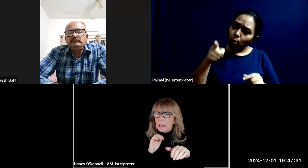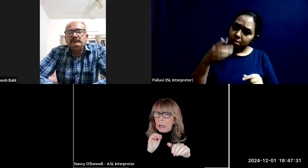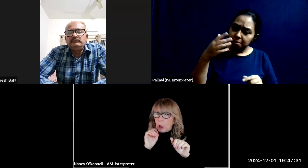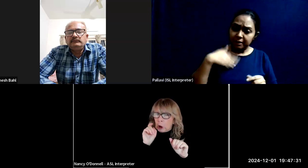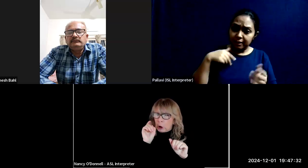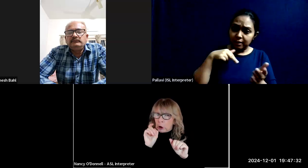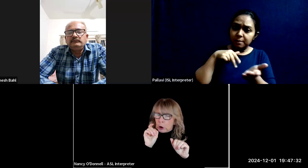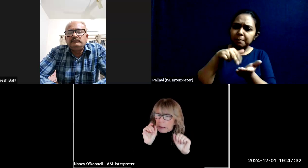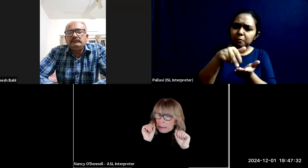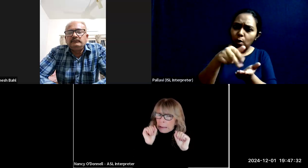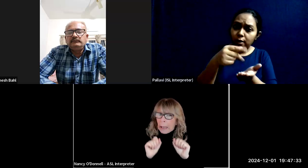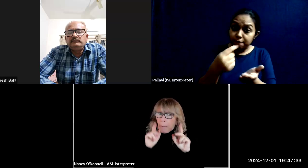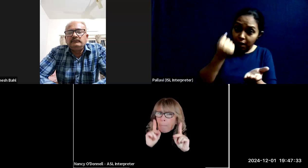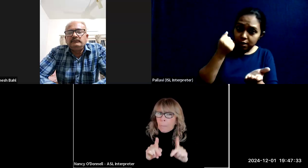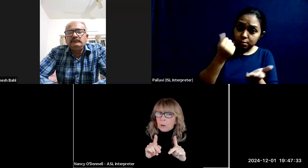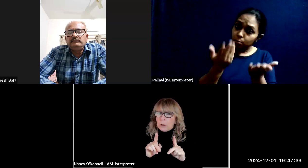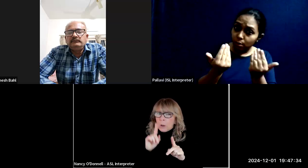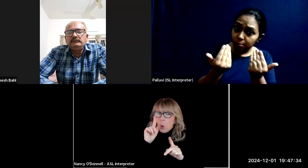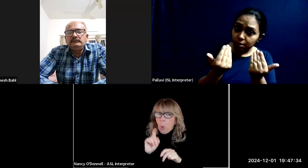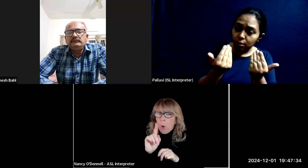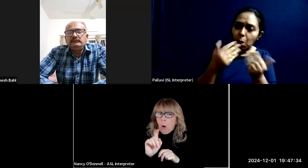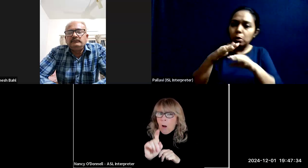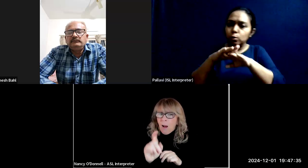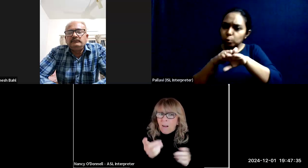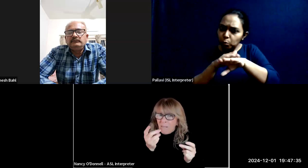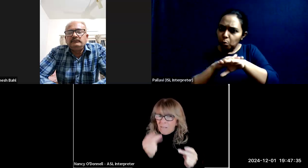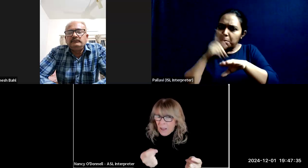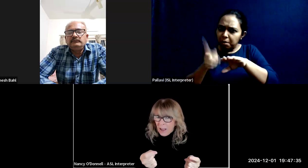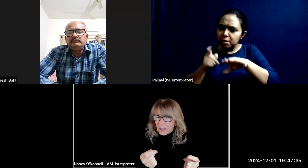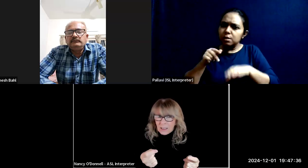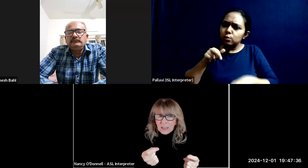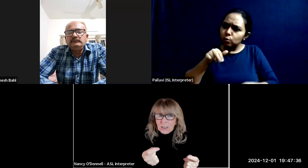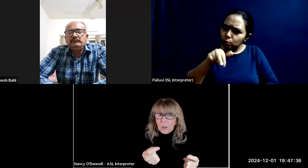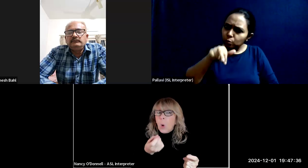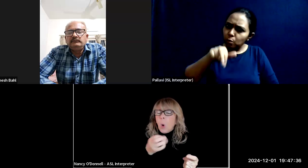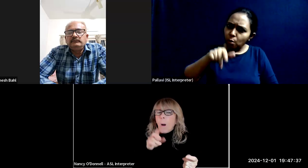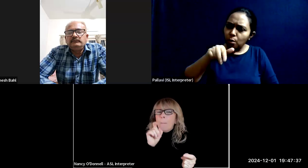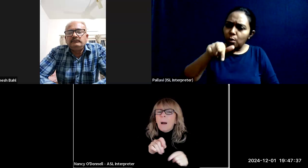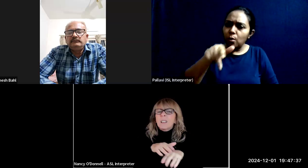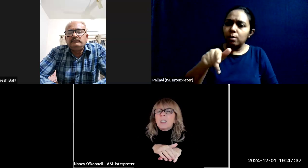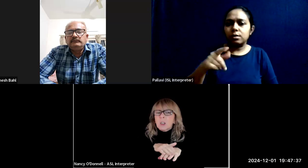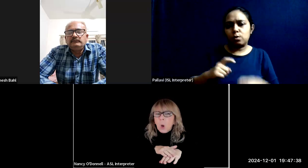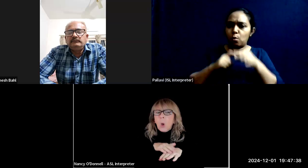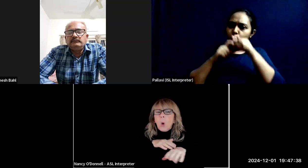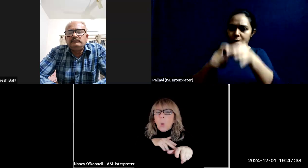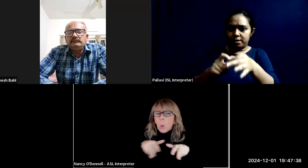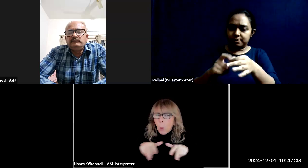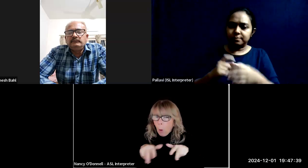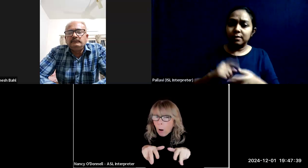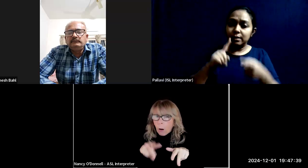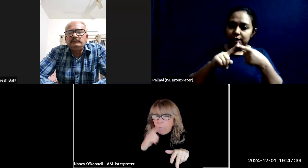with this cane? That's one question. The other question is you said that